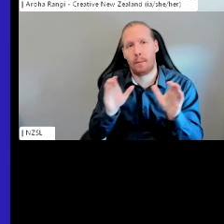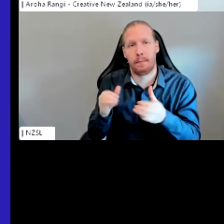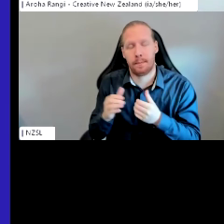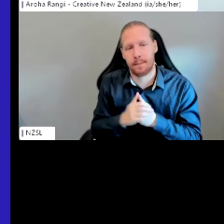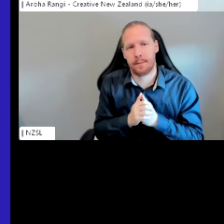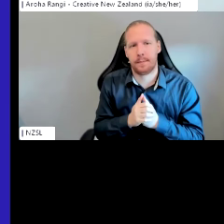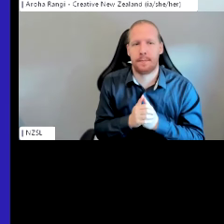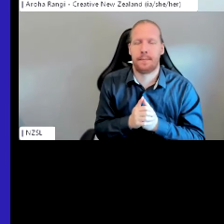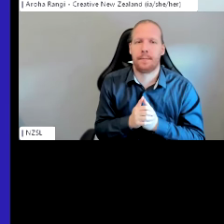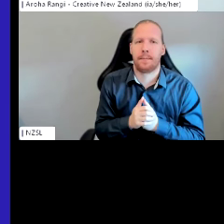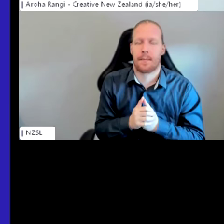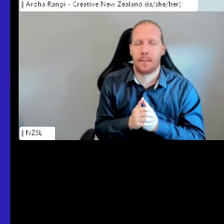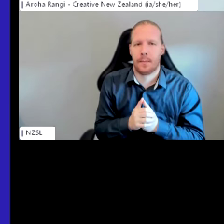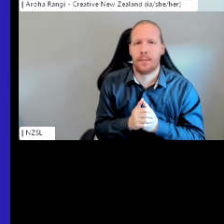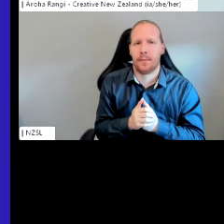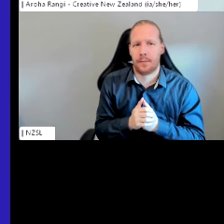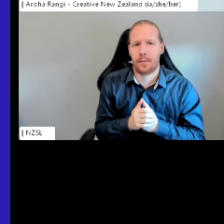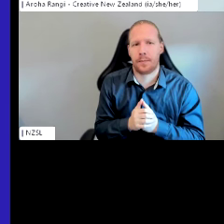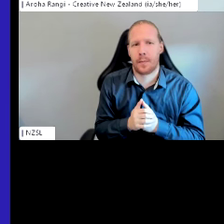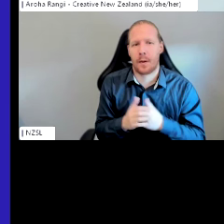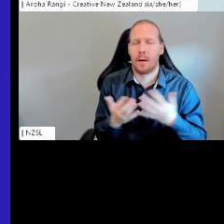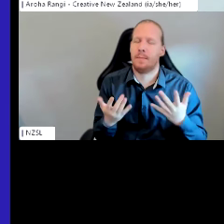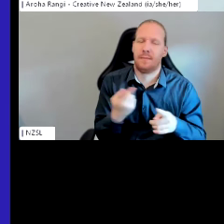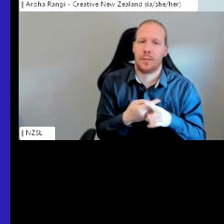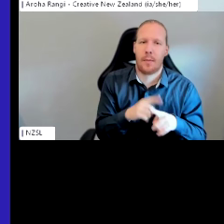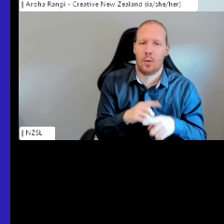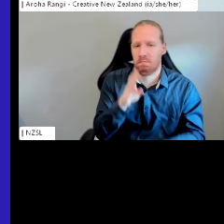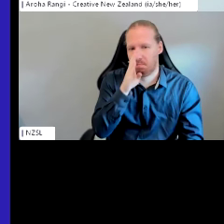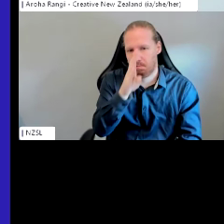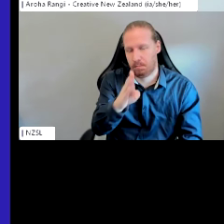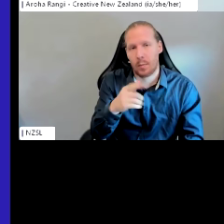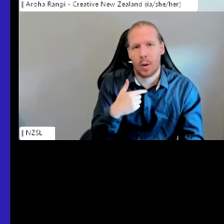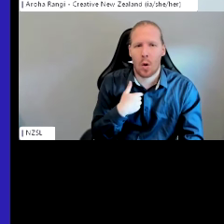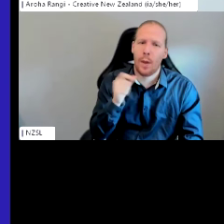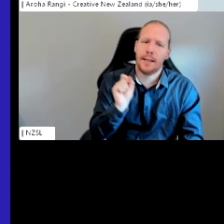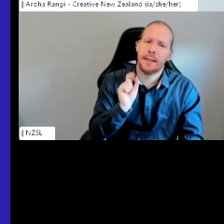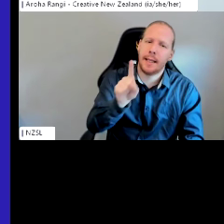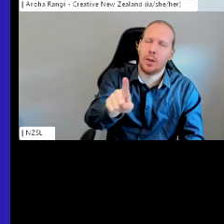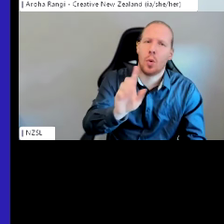is, you know, um, did you see this, uh, thing we sent you about Shakespeare? They're more likely